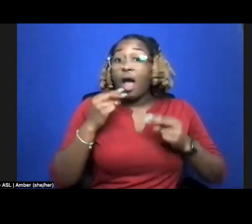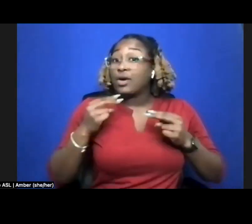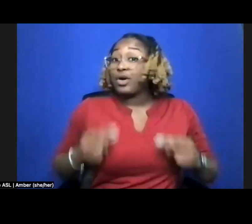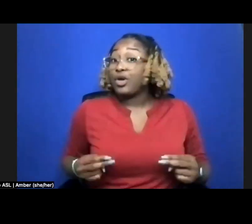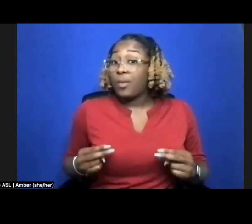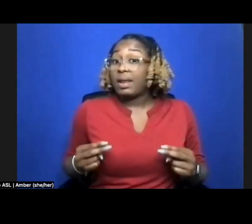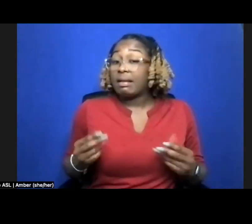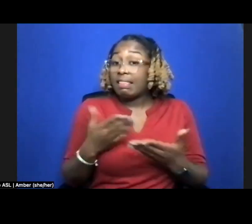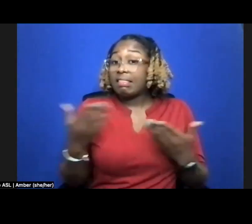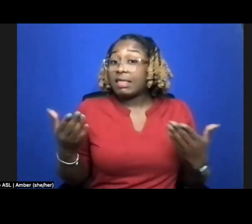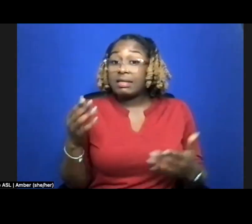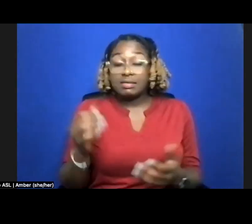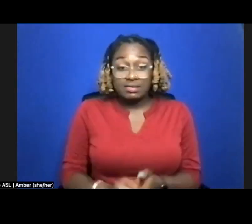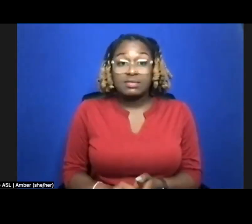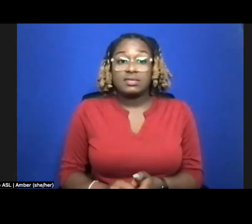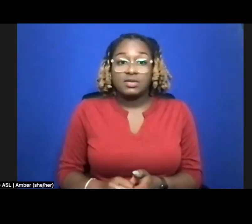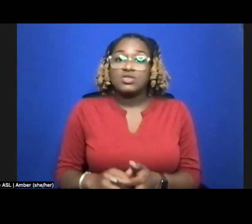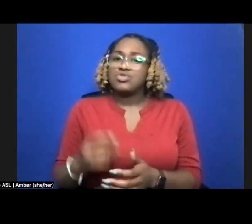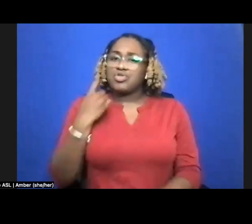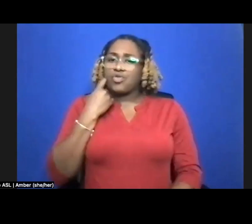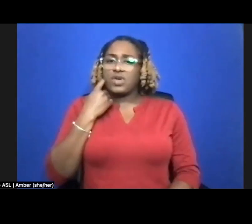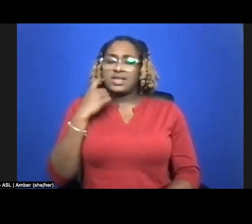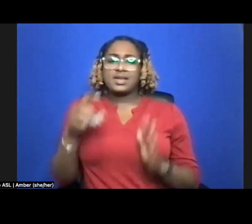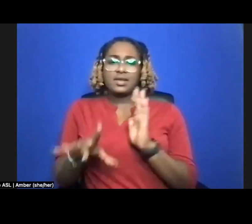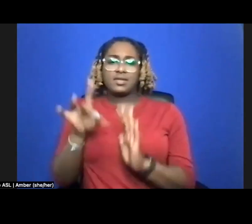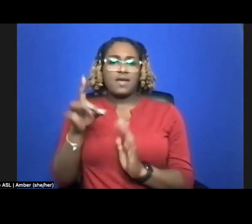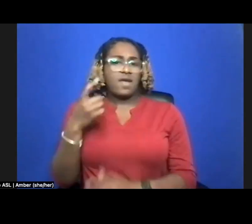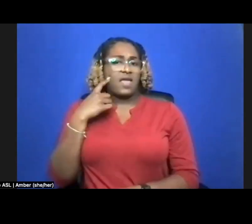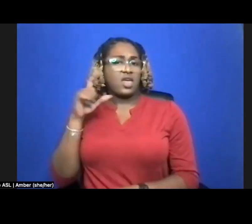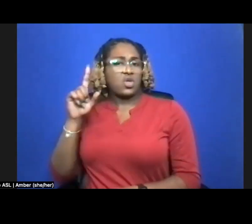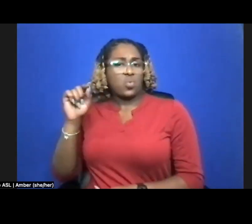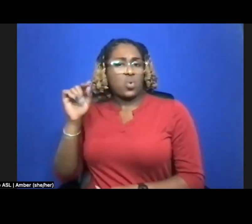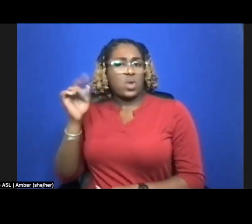And so there was a recent discovery, I think it was probably 2018, 2019, um,